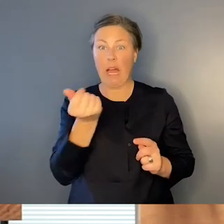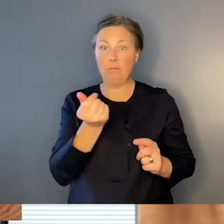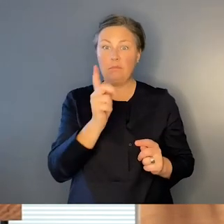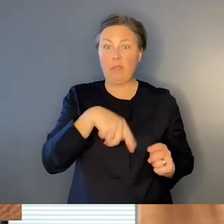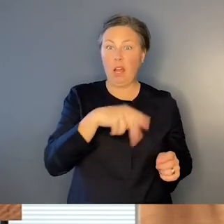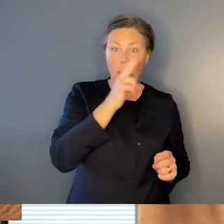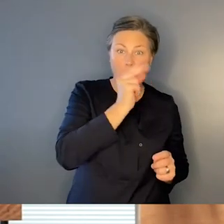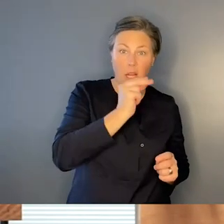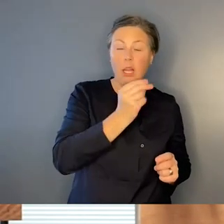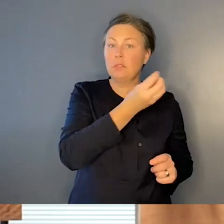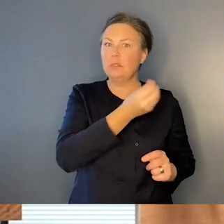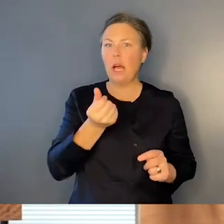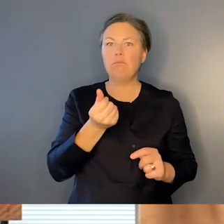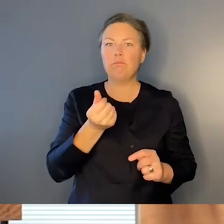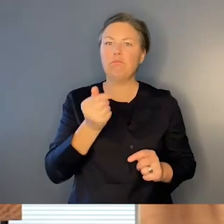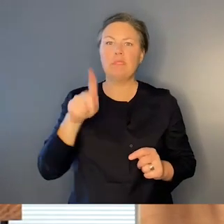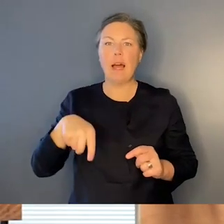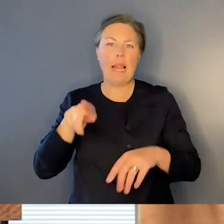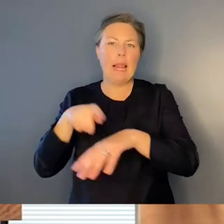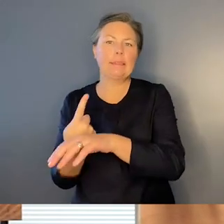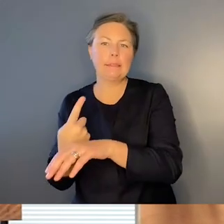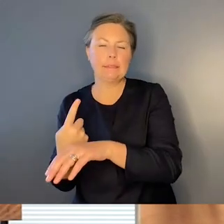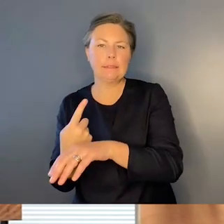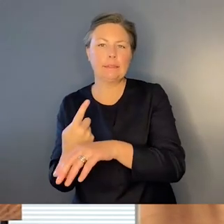For some, it's earlier, and for some, as we know, it's later.